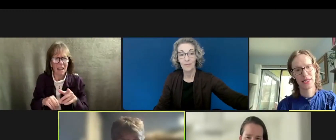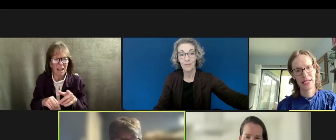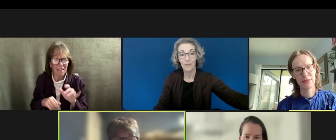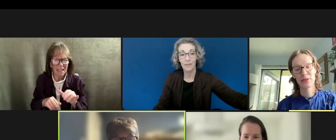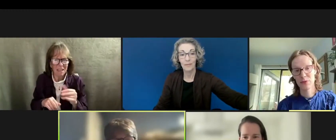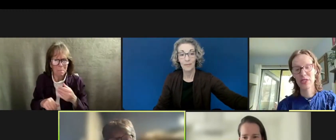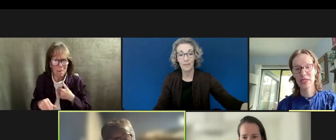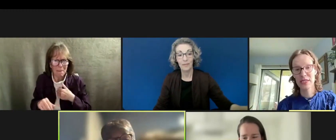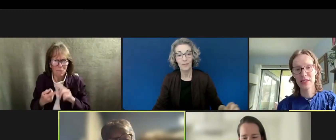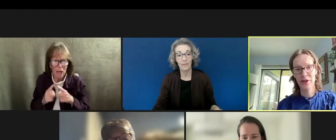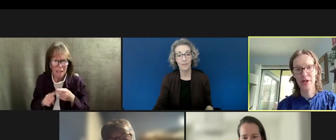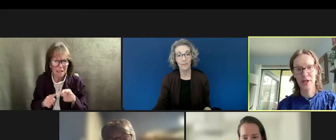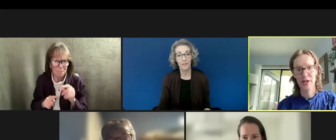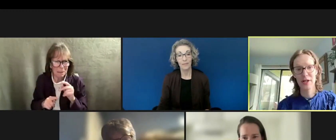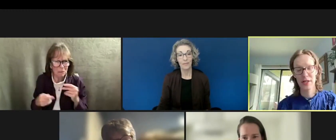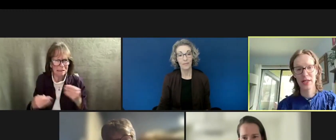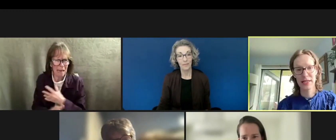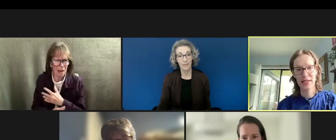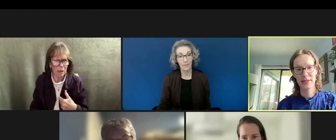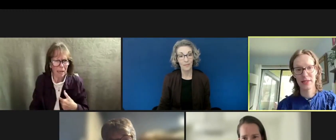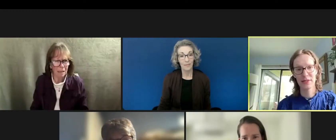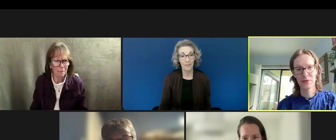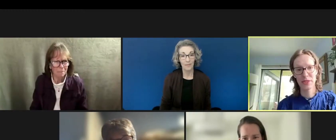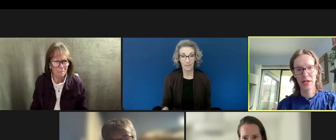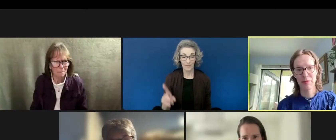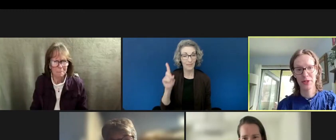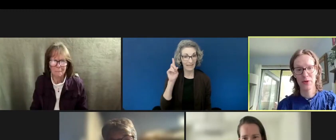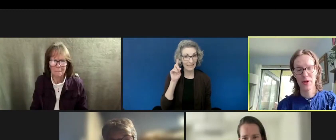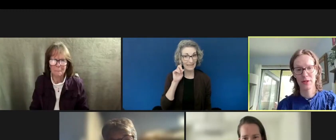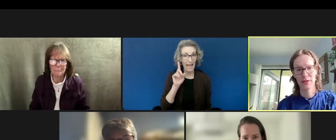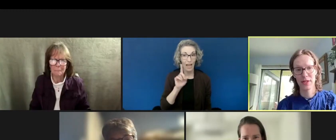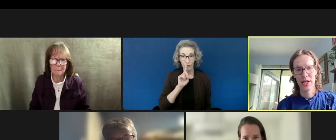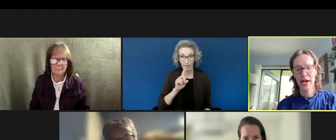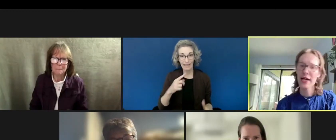It sounds really scary that's really coming across.